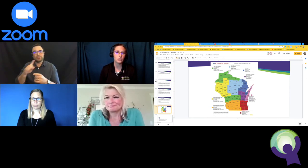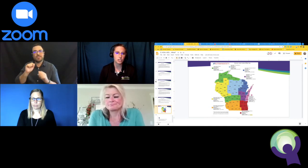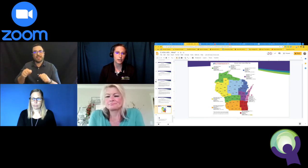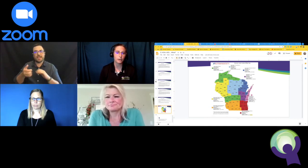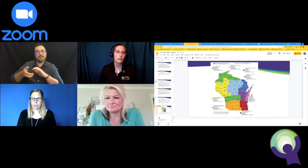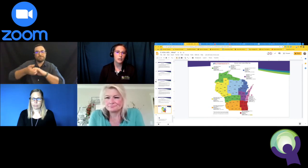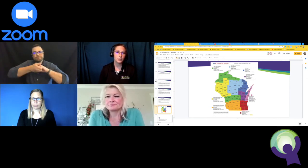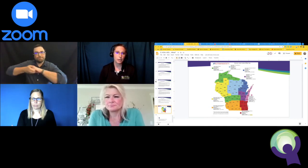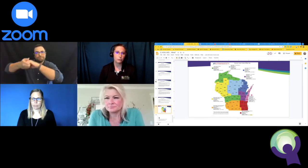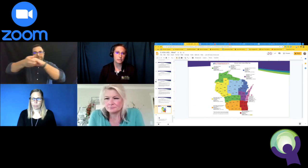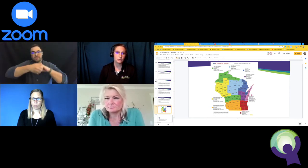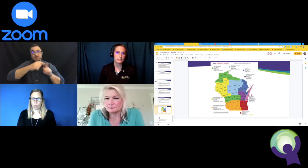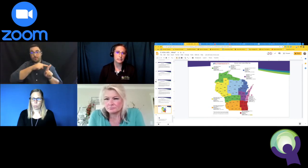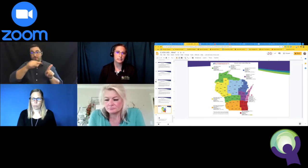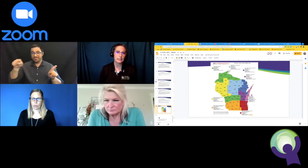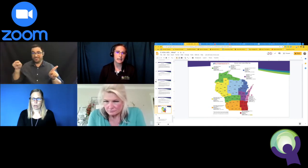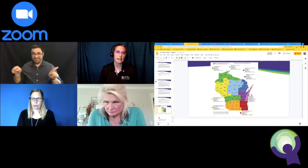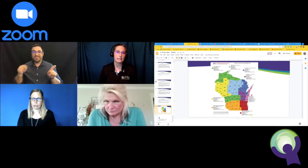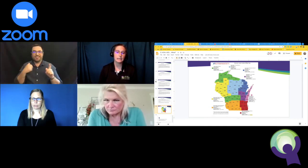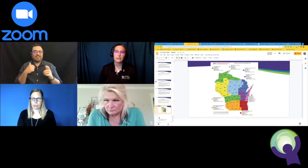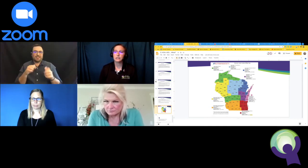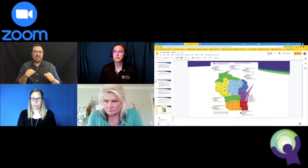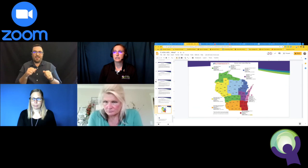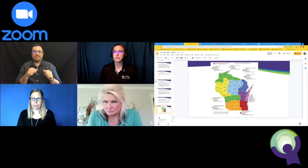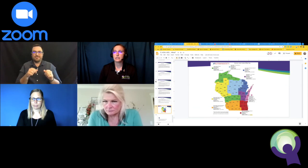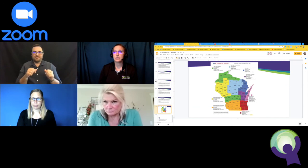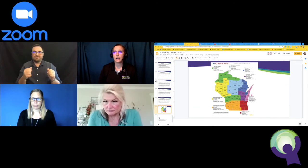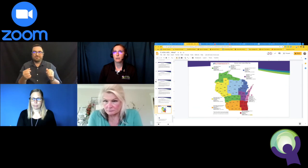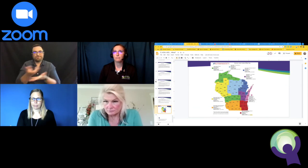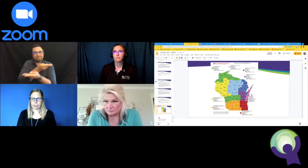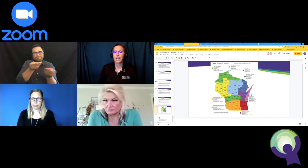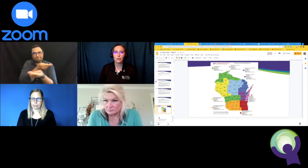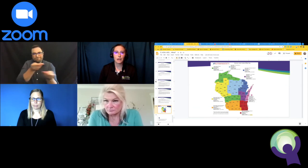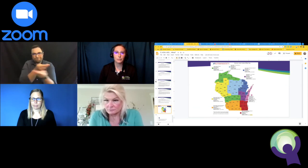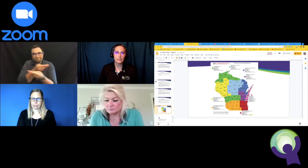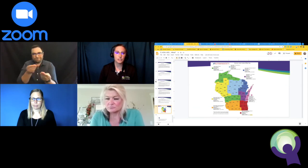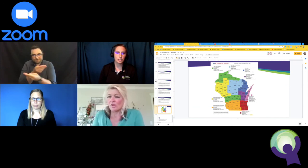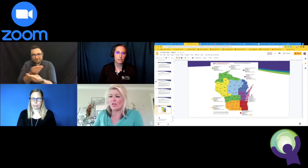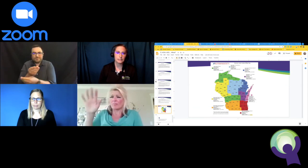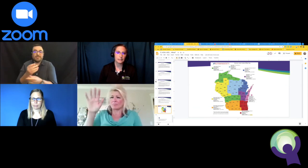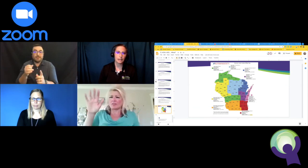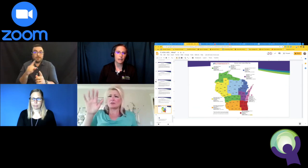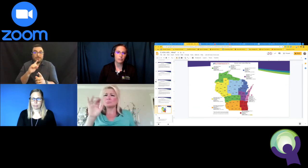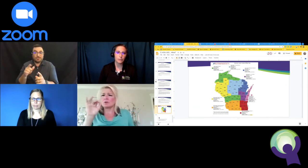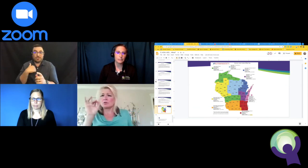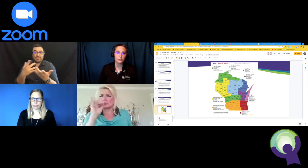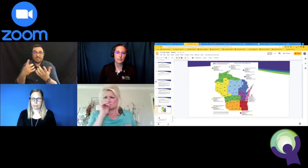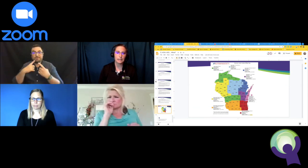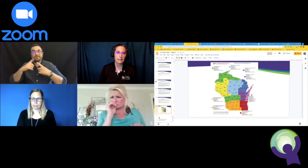share the better resources and the outcome is just... everybody's communicating and they're